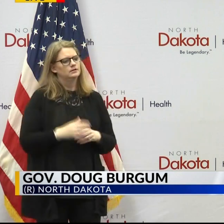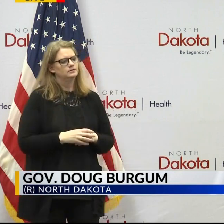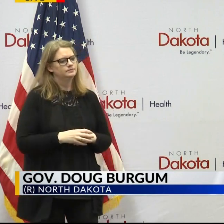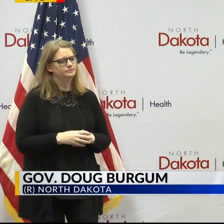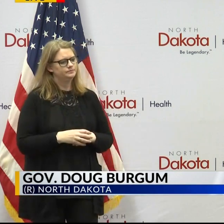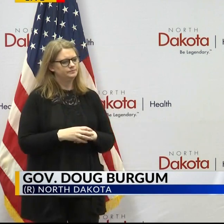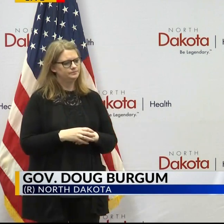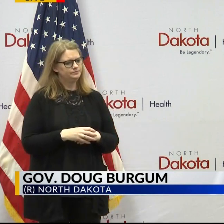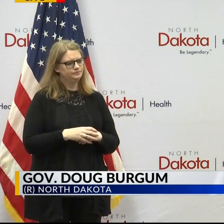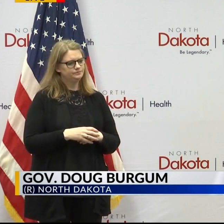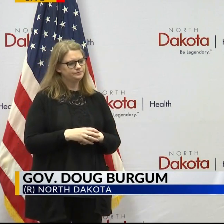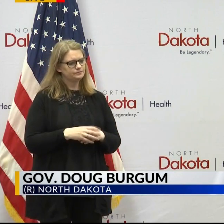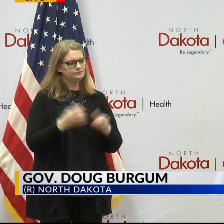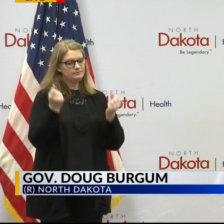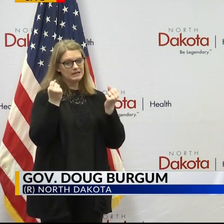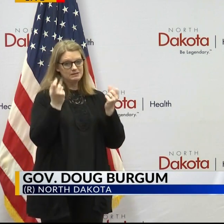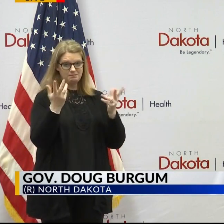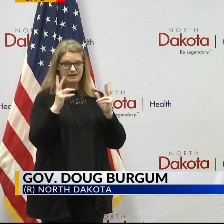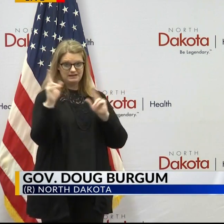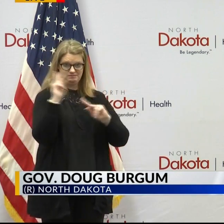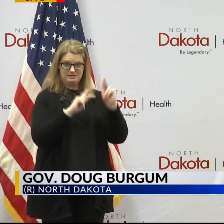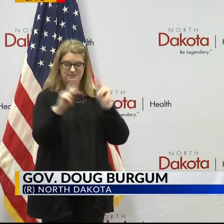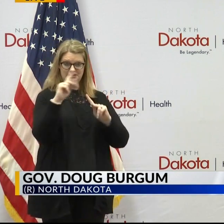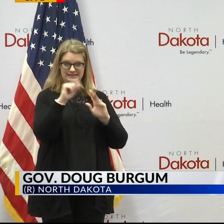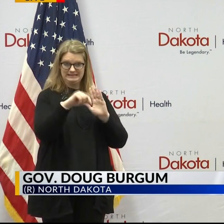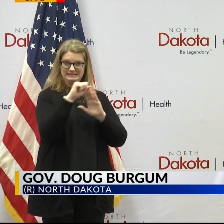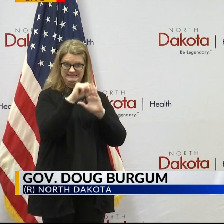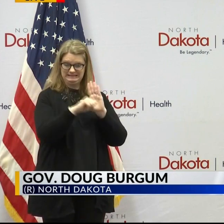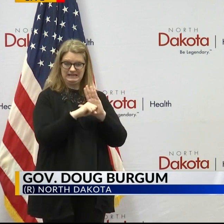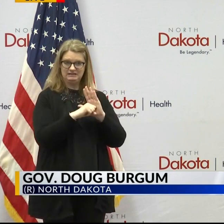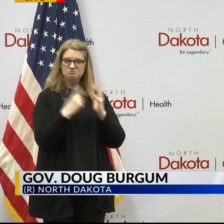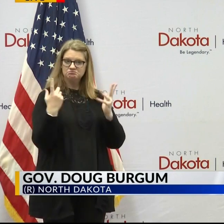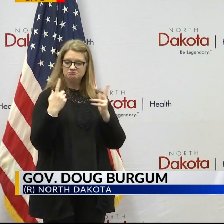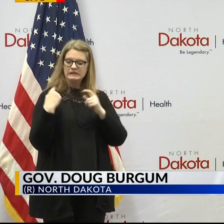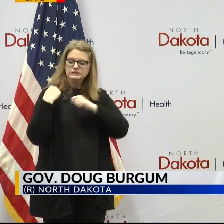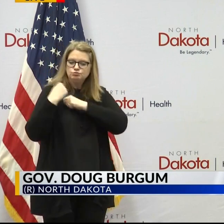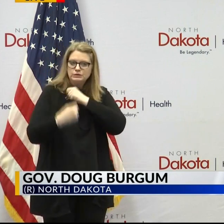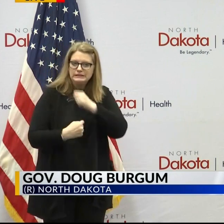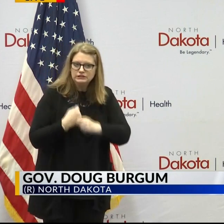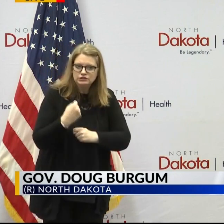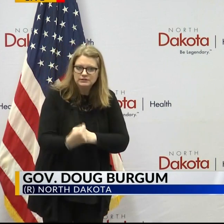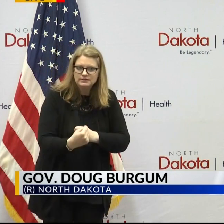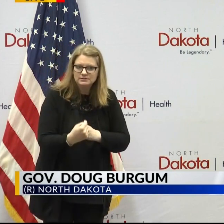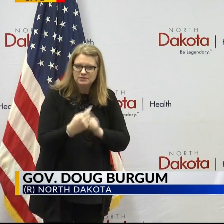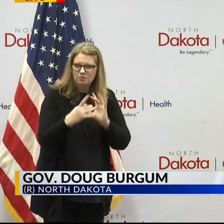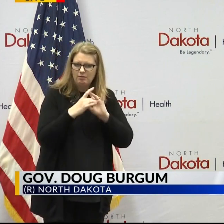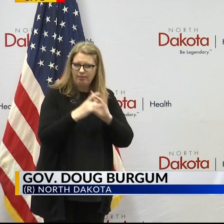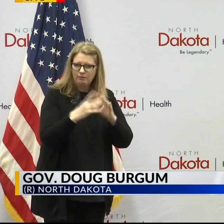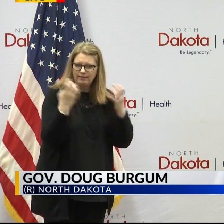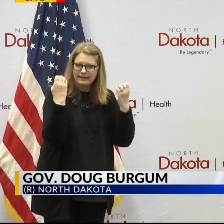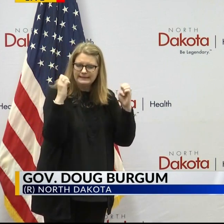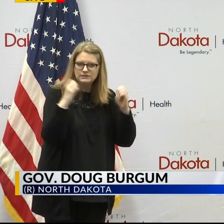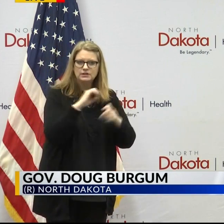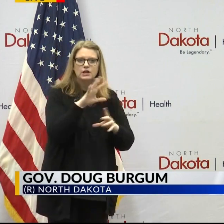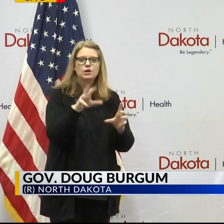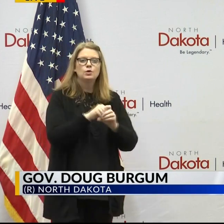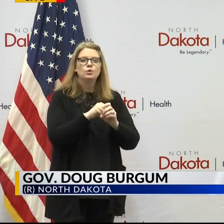YOU'RE DOING IN EXERCISING THAT INDIVIDUAL RESPONSIBILITY FOR FAMILIES ACROSS GENERATIONS. WE ALSO KNOW THERE ARE AMONG